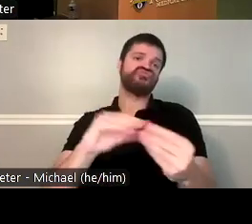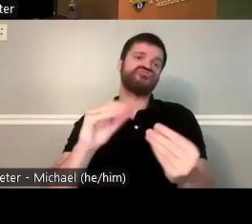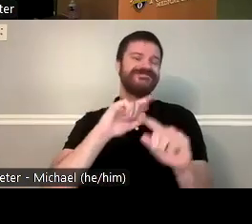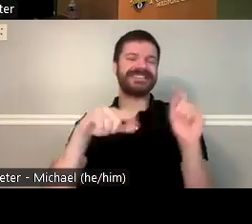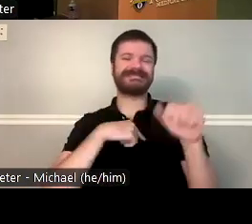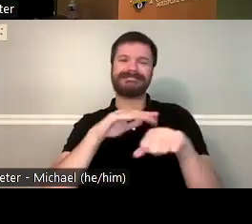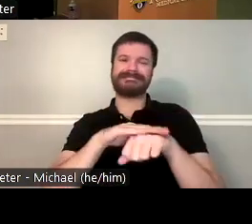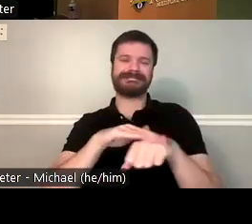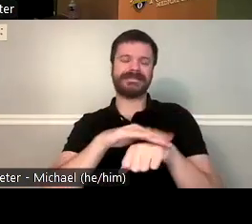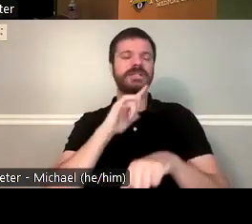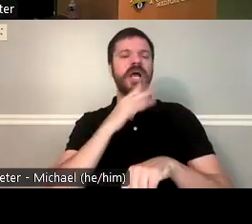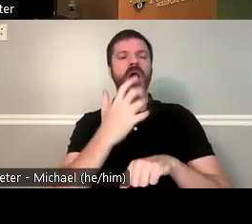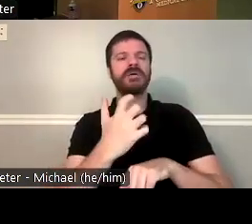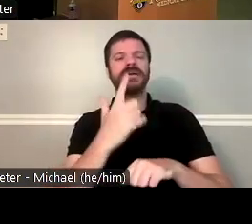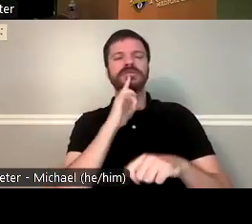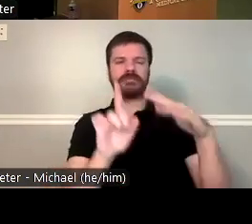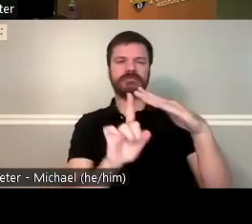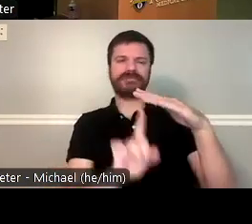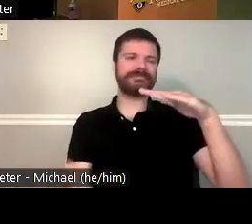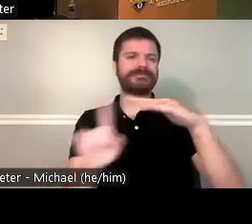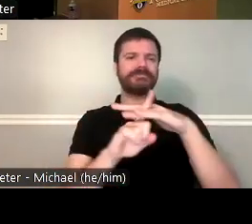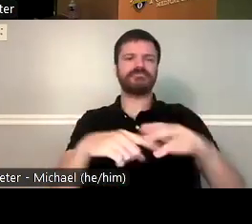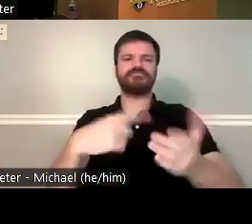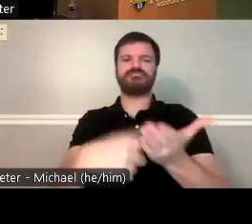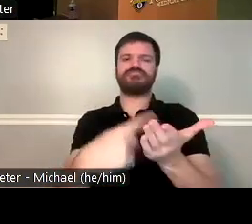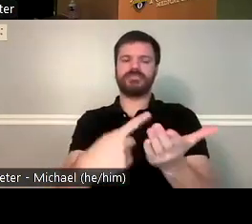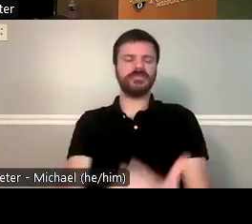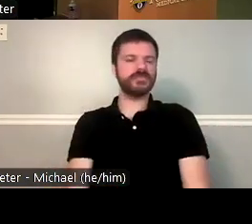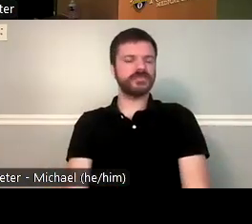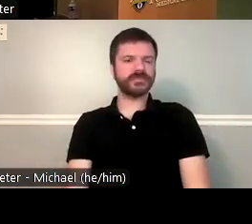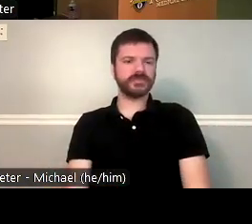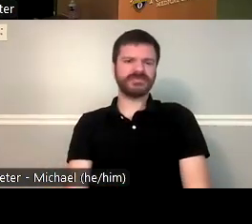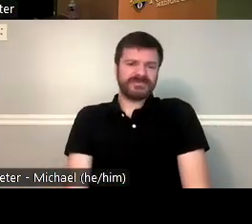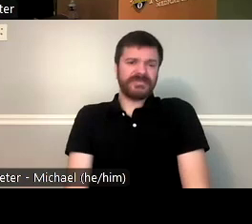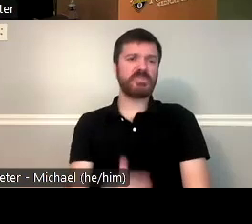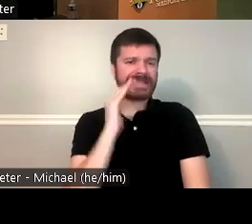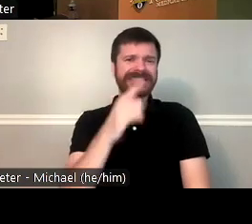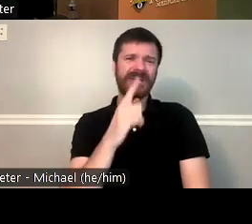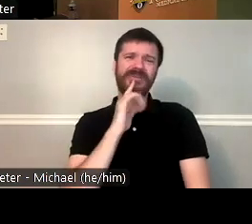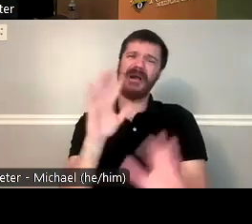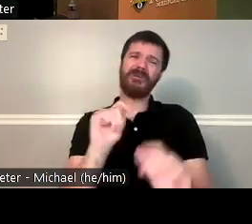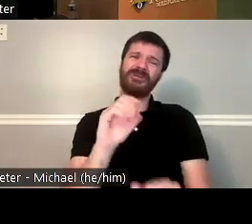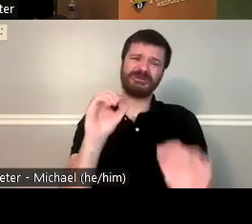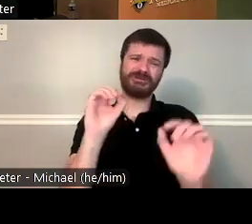foreground because sometimes it seems like well these are just too traumatic or too complicated